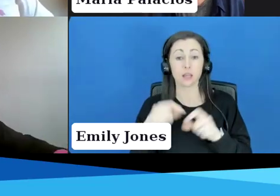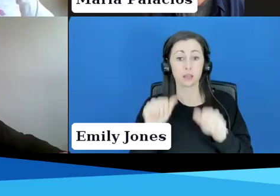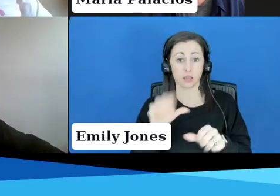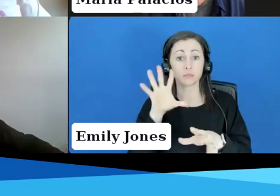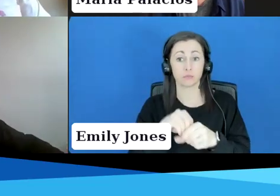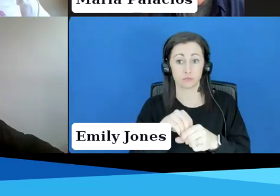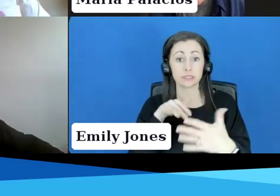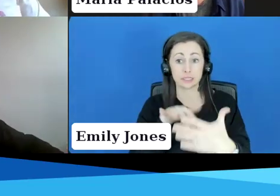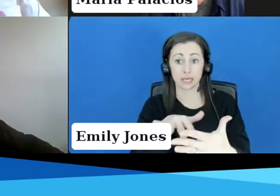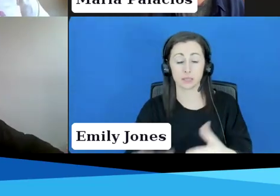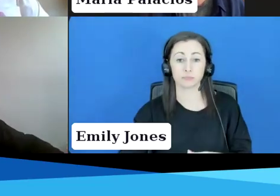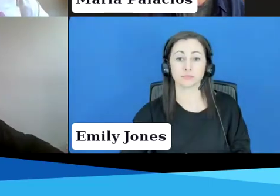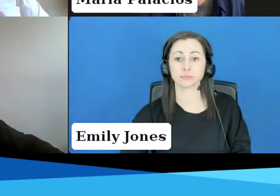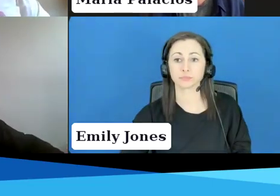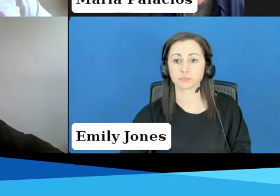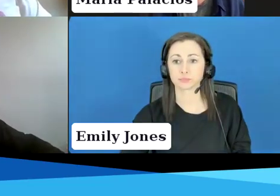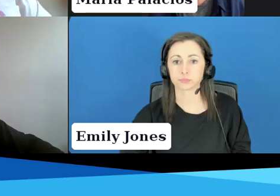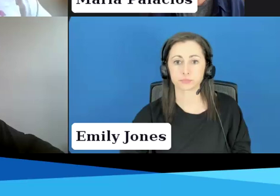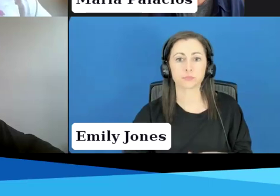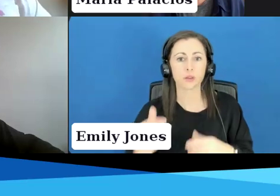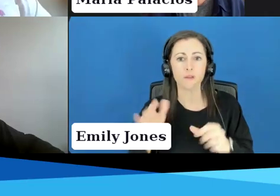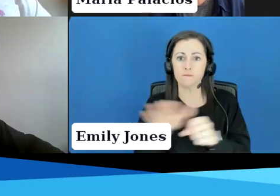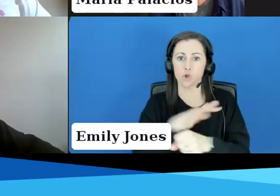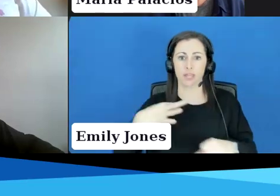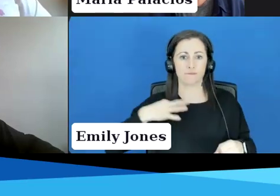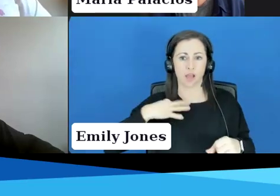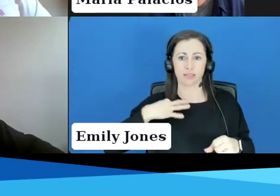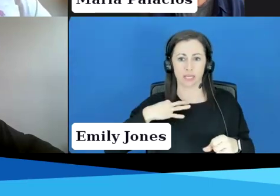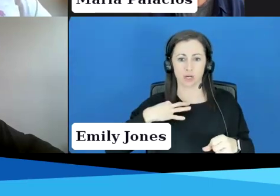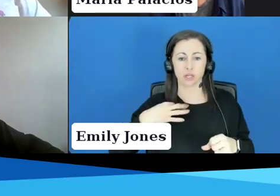It's completely voluntary. But we're still looking for participants.